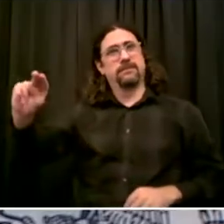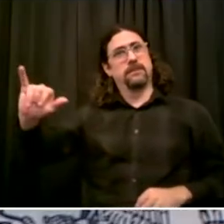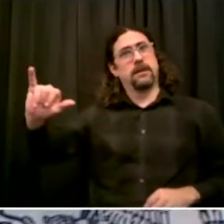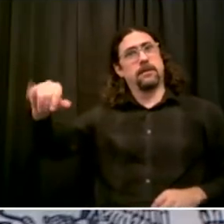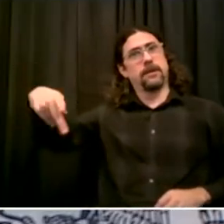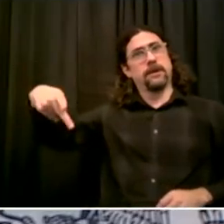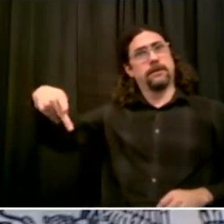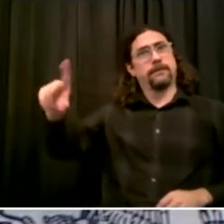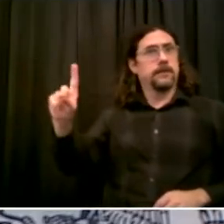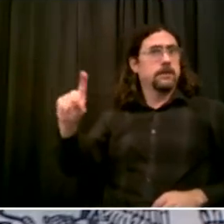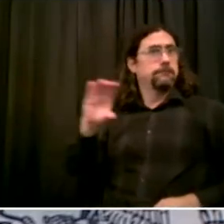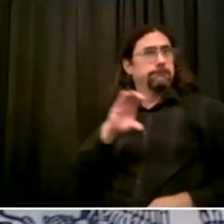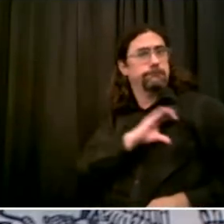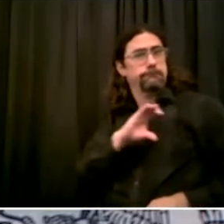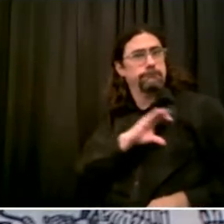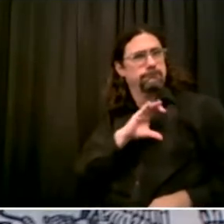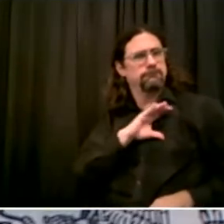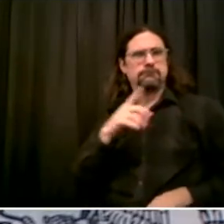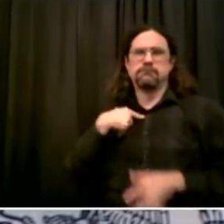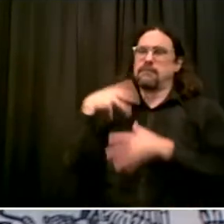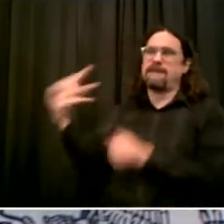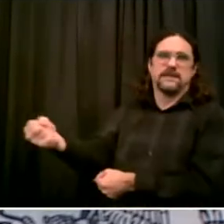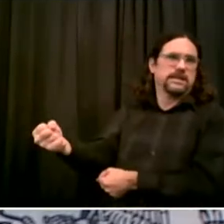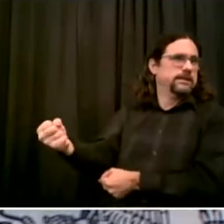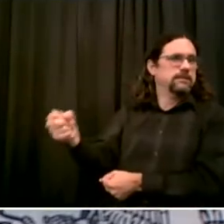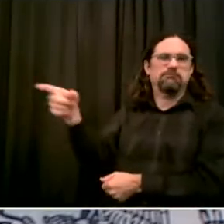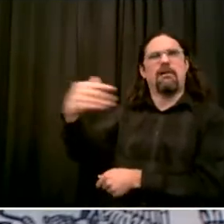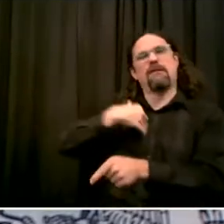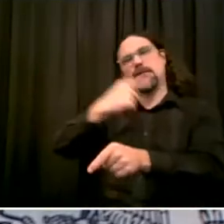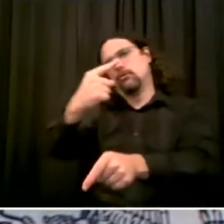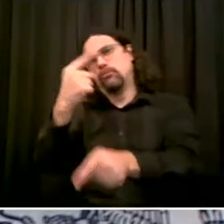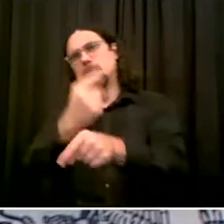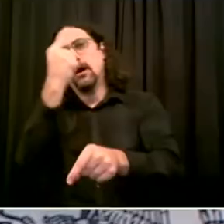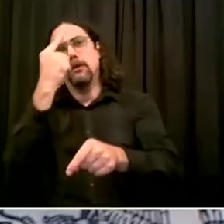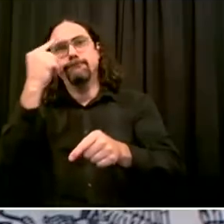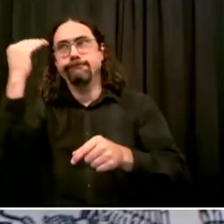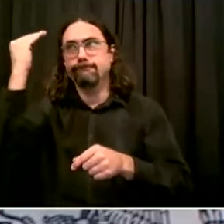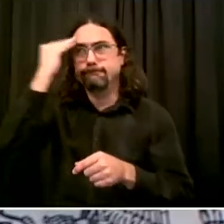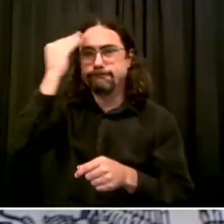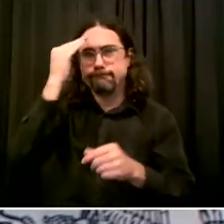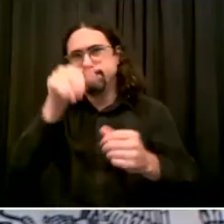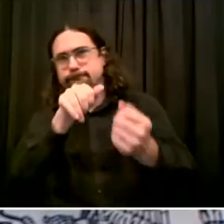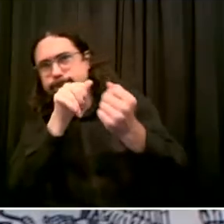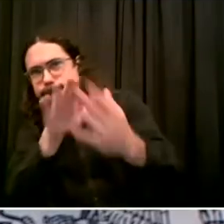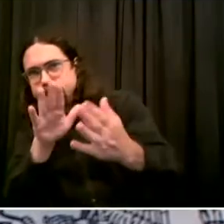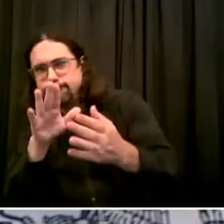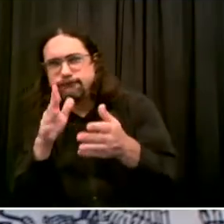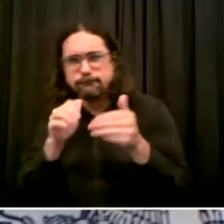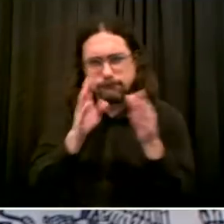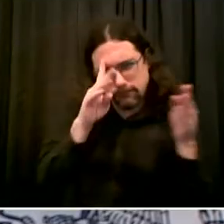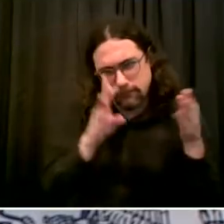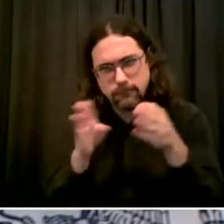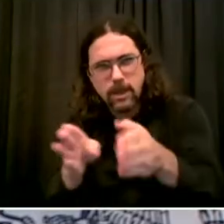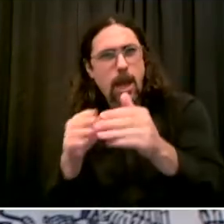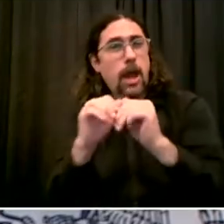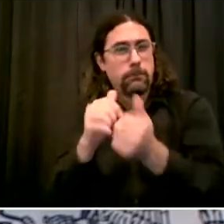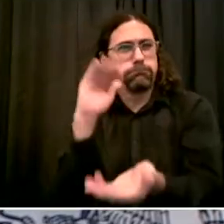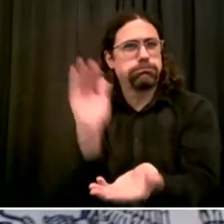TO ADDRESS THIS. THE COMMUNITY IS ENGAGED IN HELPING THE NYPD MORE AND MORE